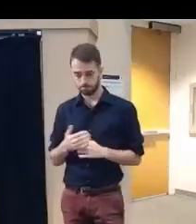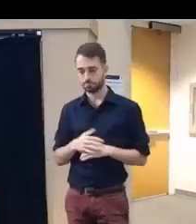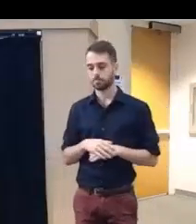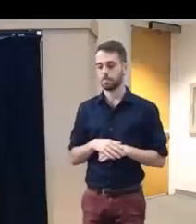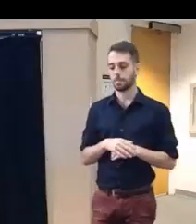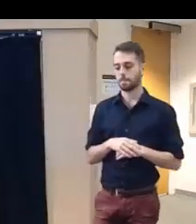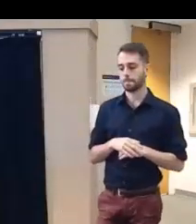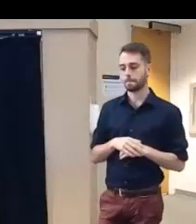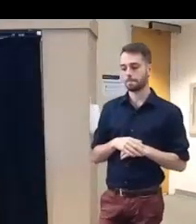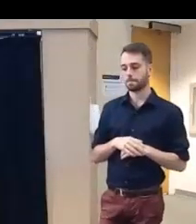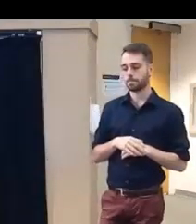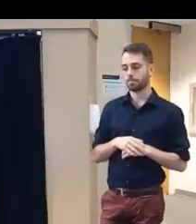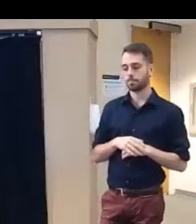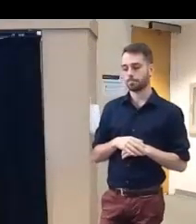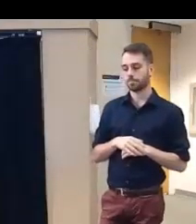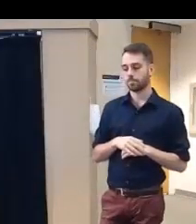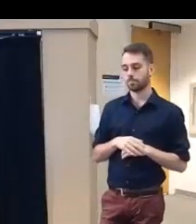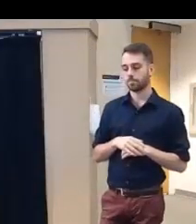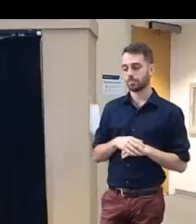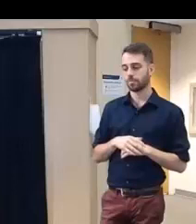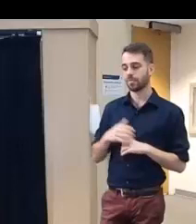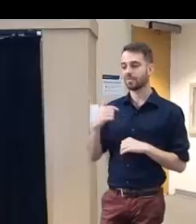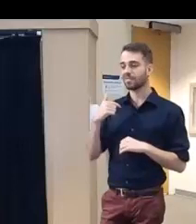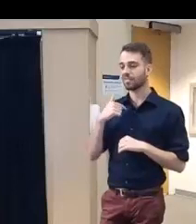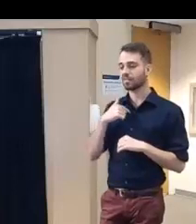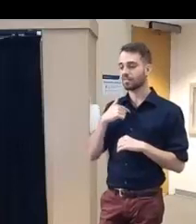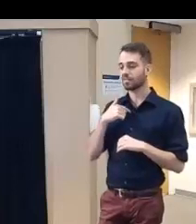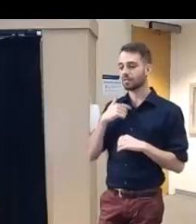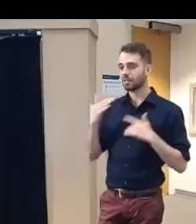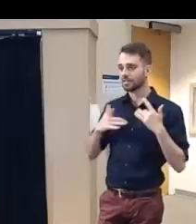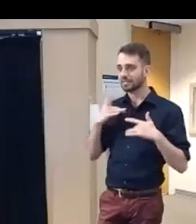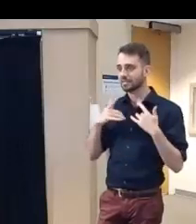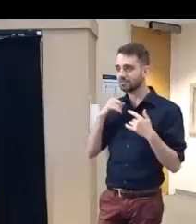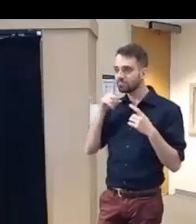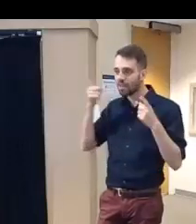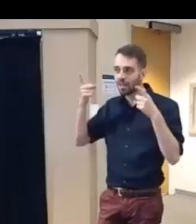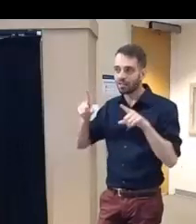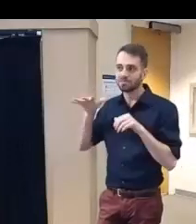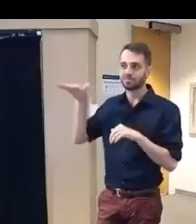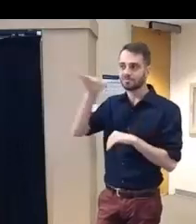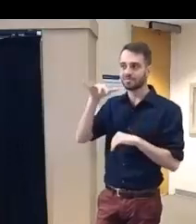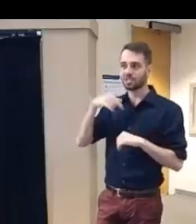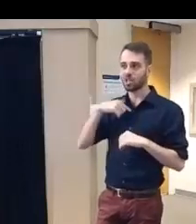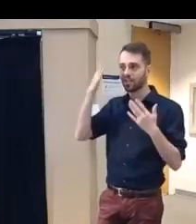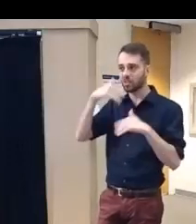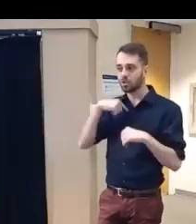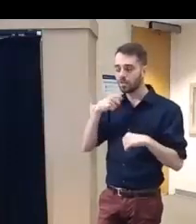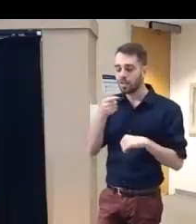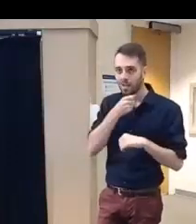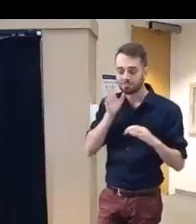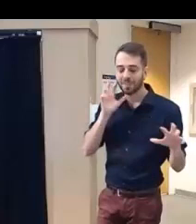I wasn't even explicitly aware of so this is cool to oh sorry cool to see um all of the incredible